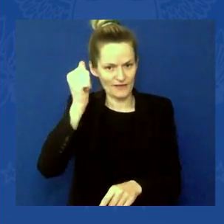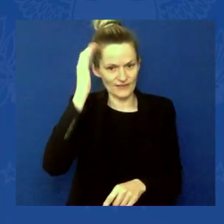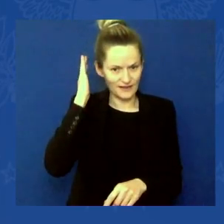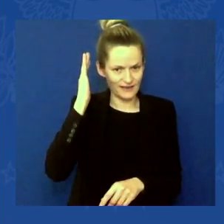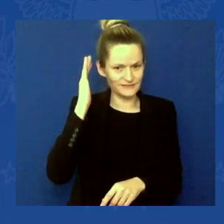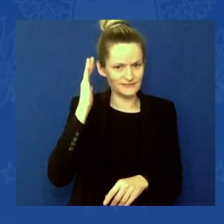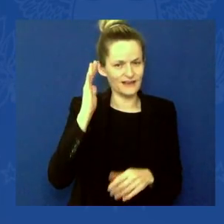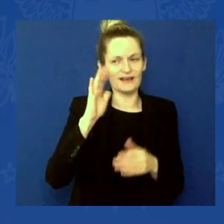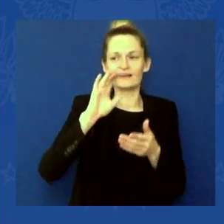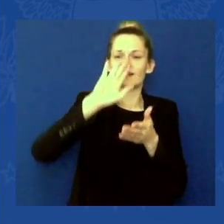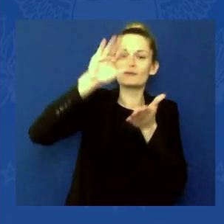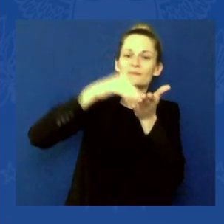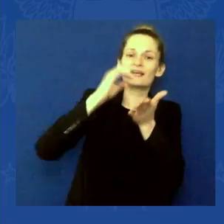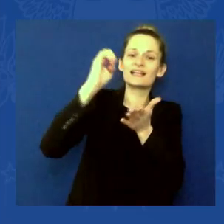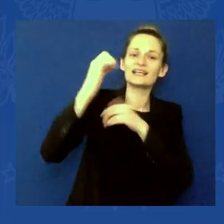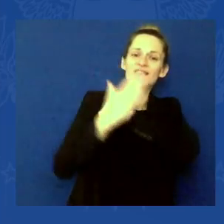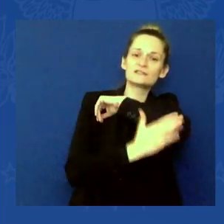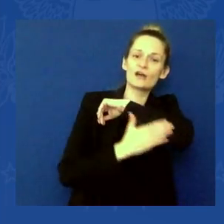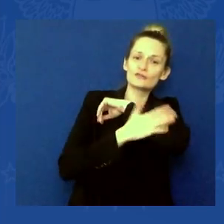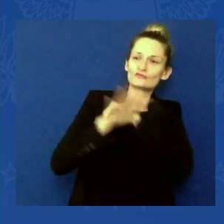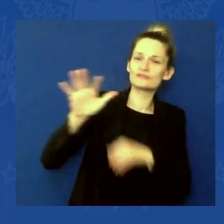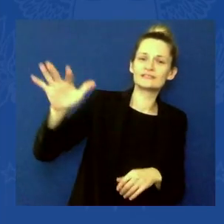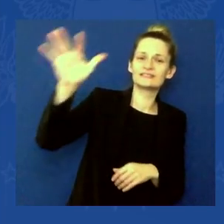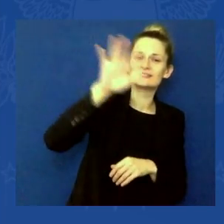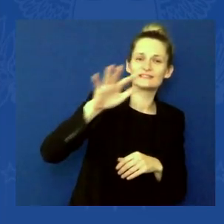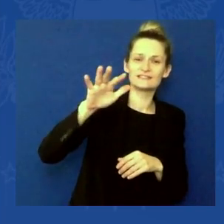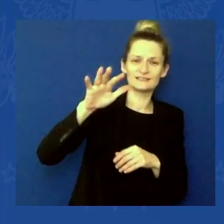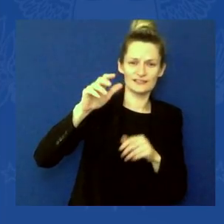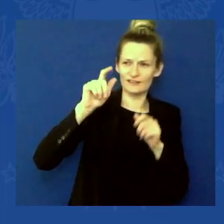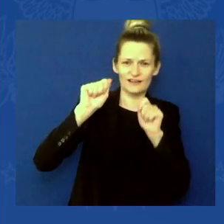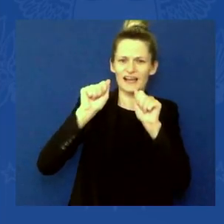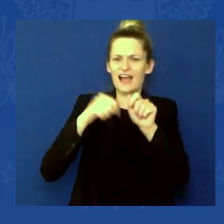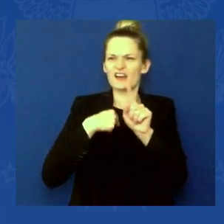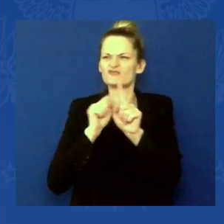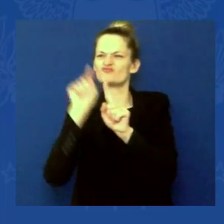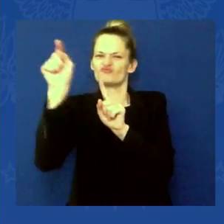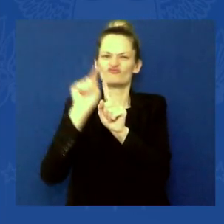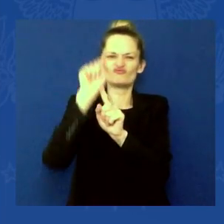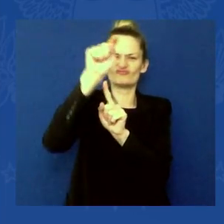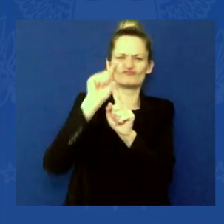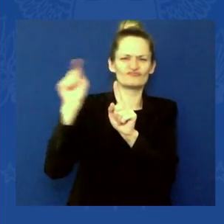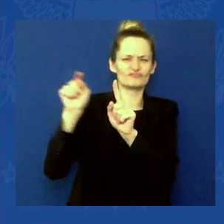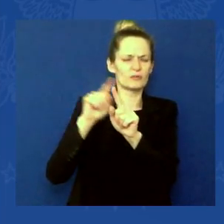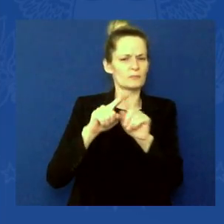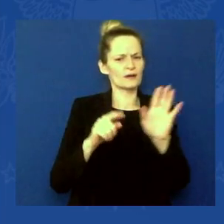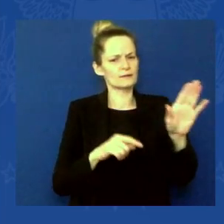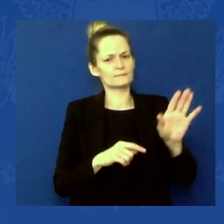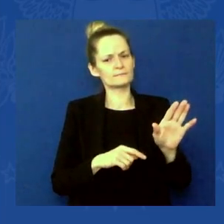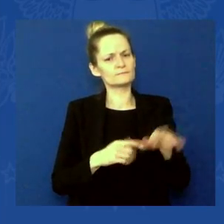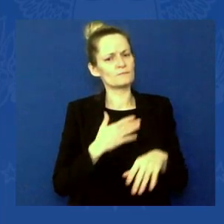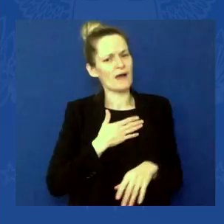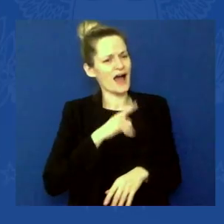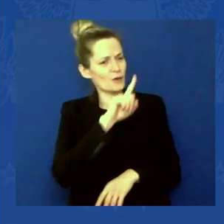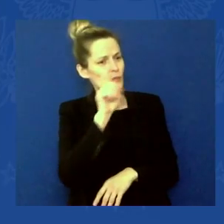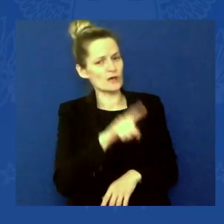So, the question is, when is the right time to leave? Where are our national interests? Where do they lie?